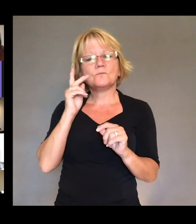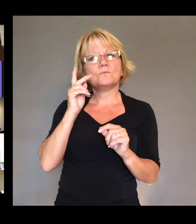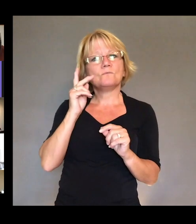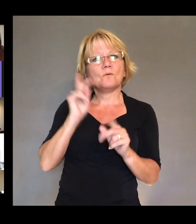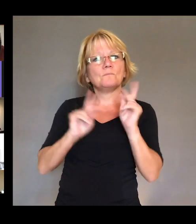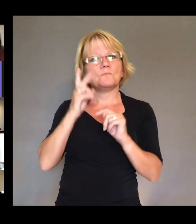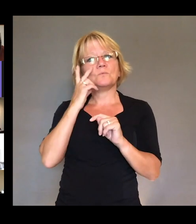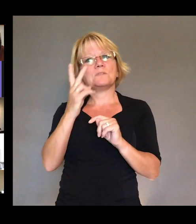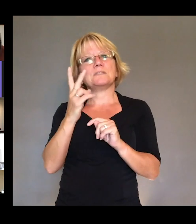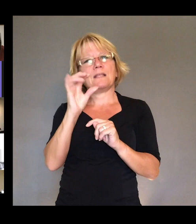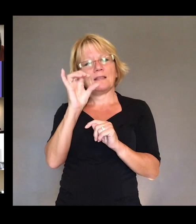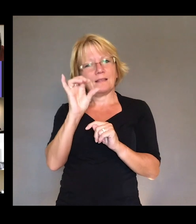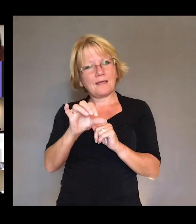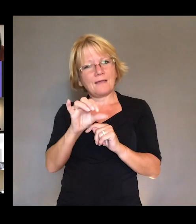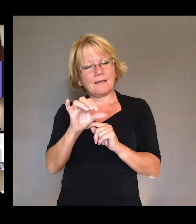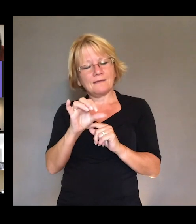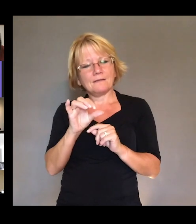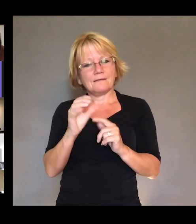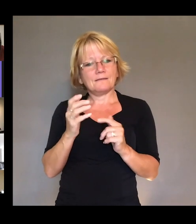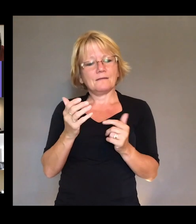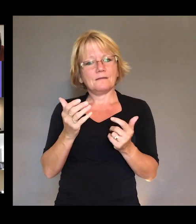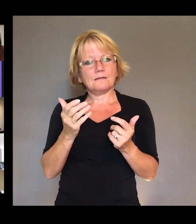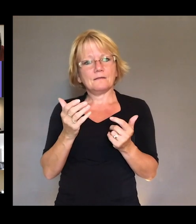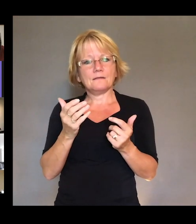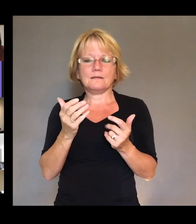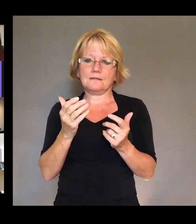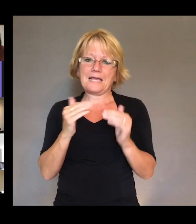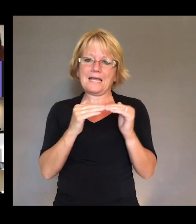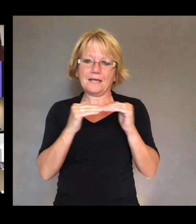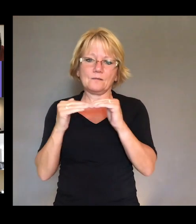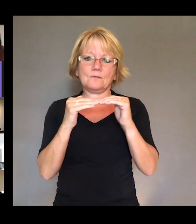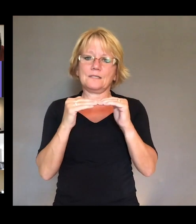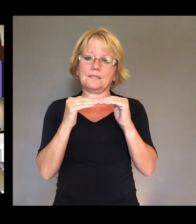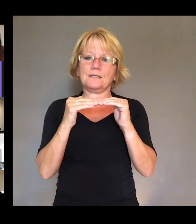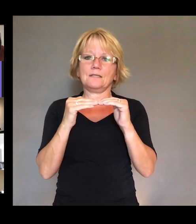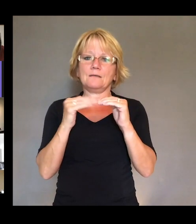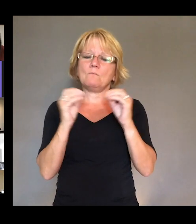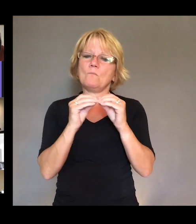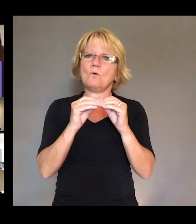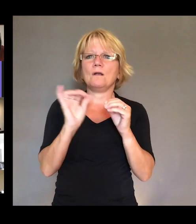for folks to see this cause, this equity